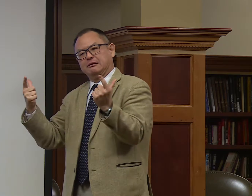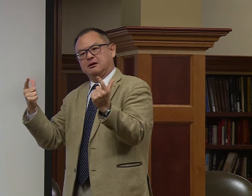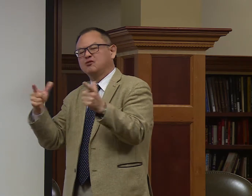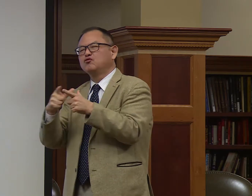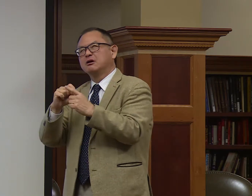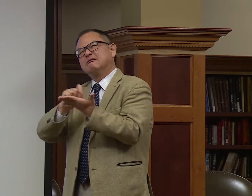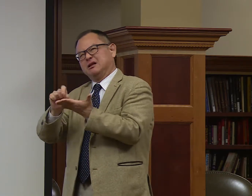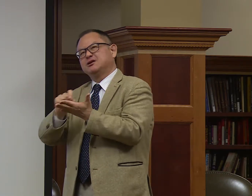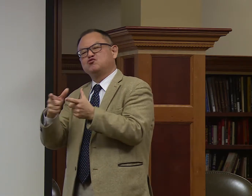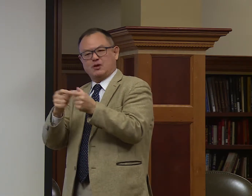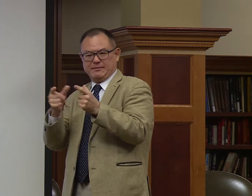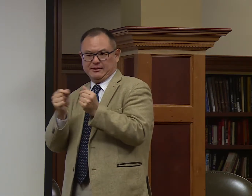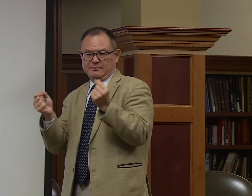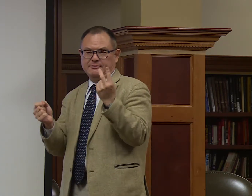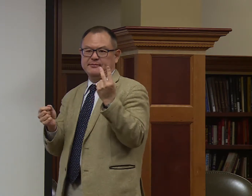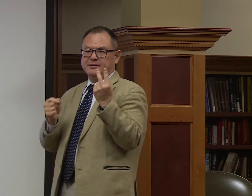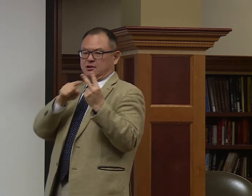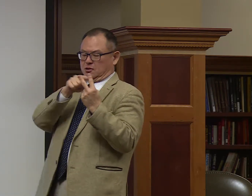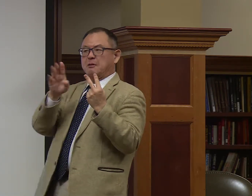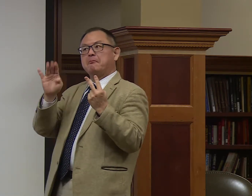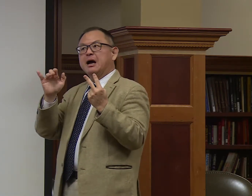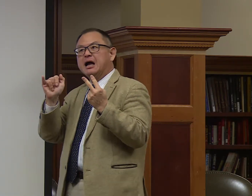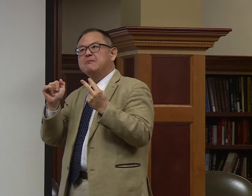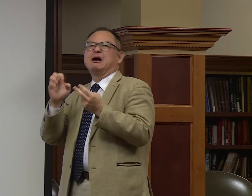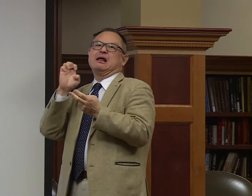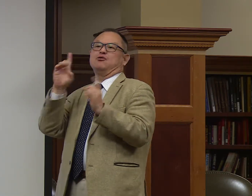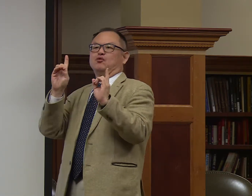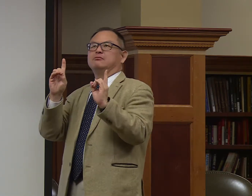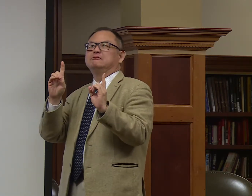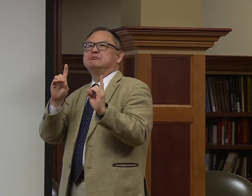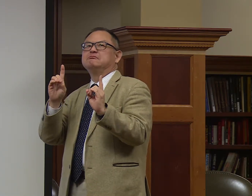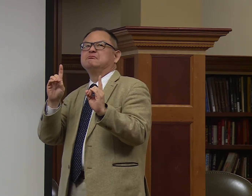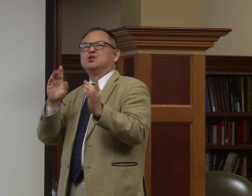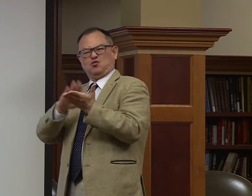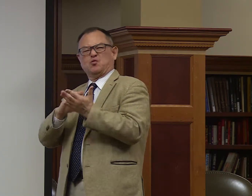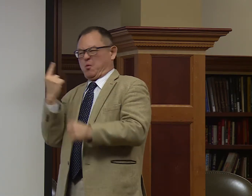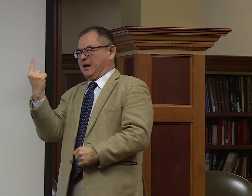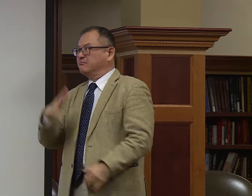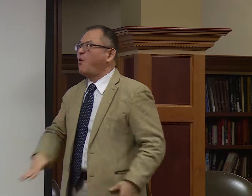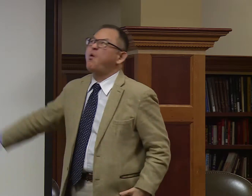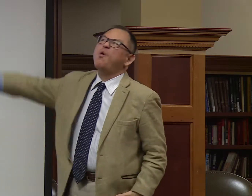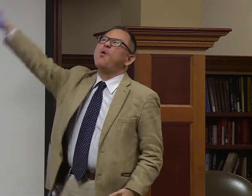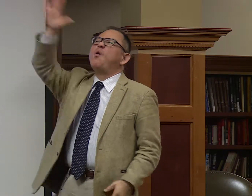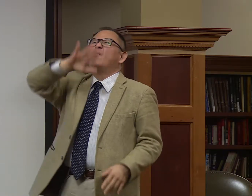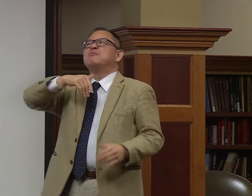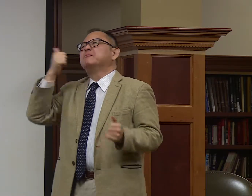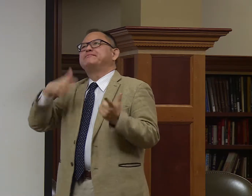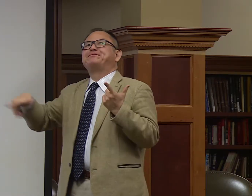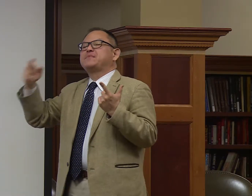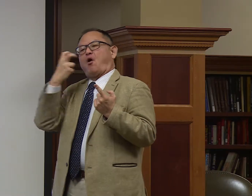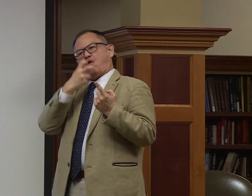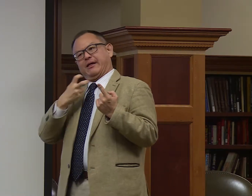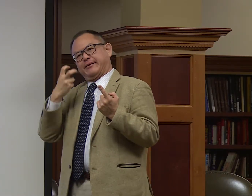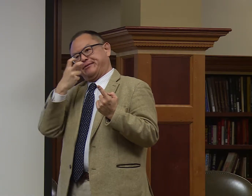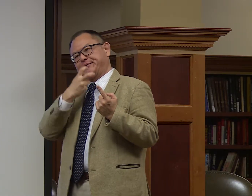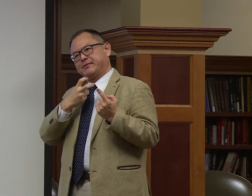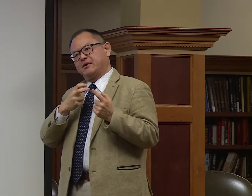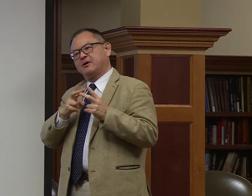There's only one school that does this in Japan, all of Japan. All the other schools for the Deaf